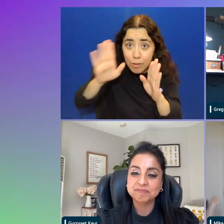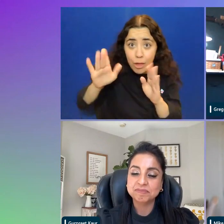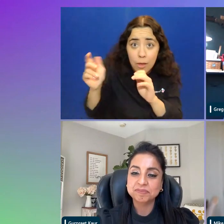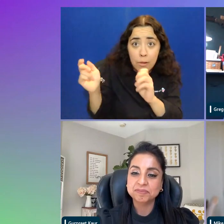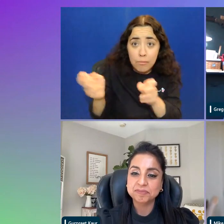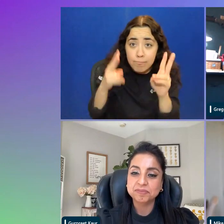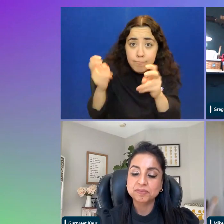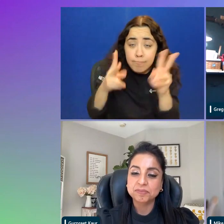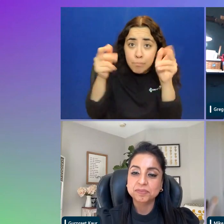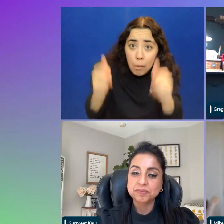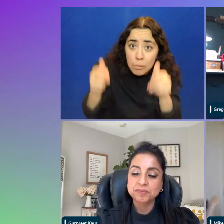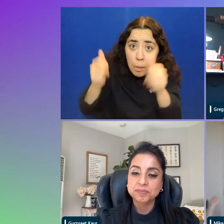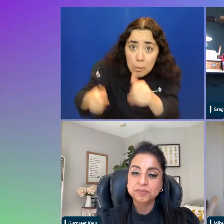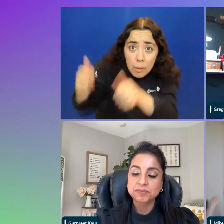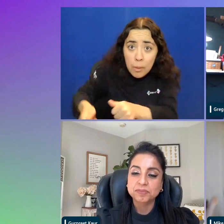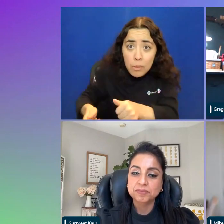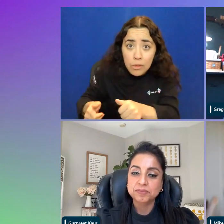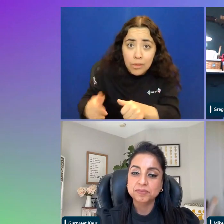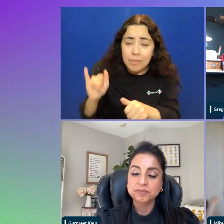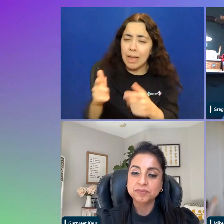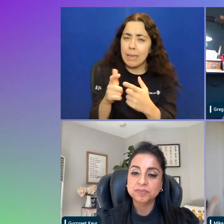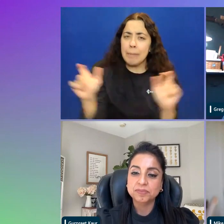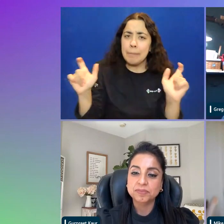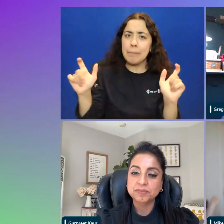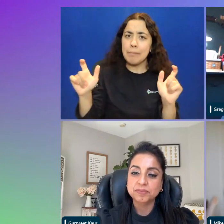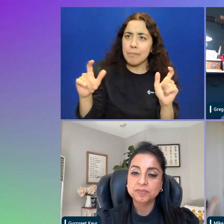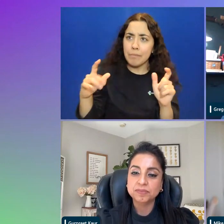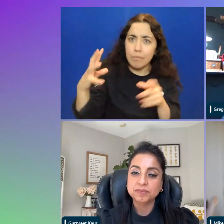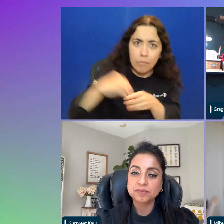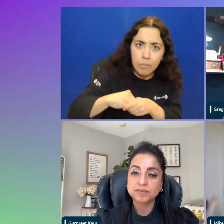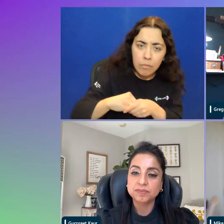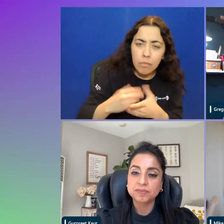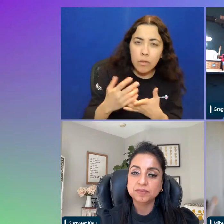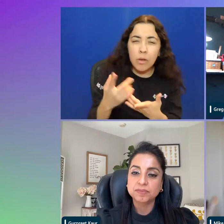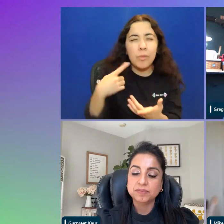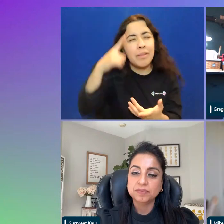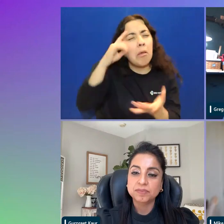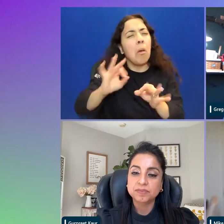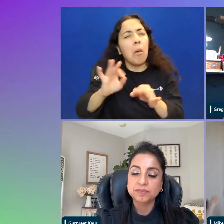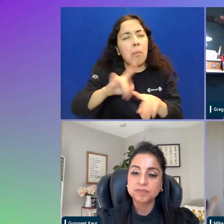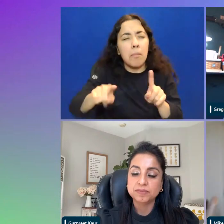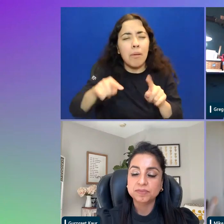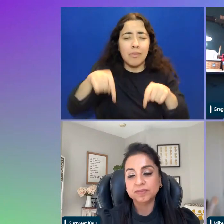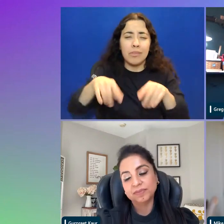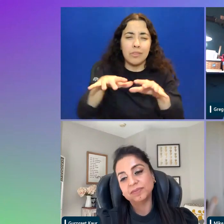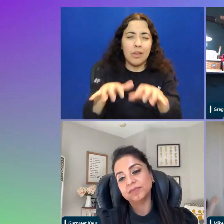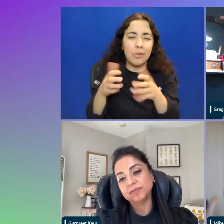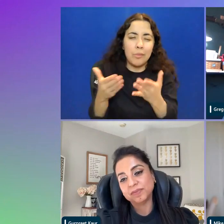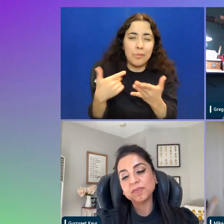deal. So, um, I think that we all take that for granted. Probably this audience listening is probably thinking, of course,